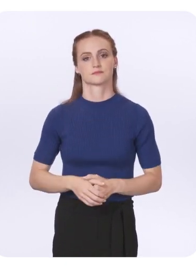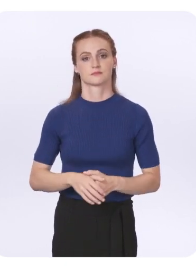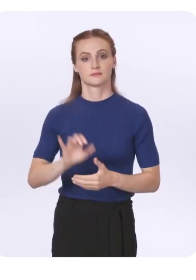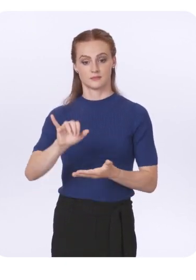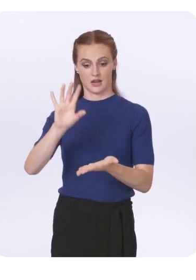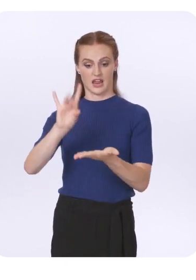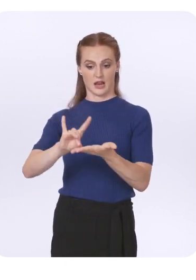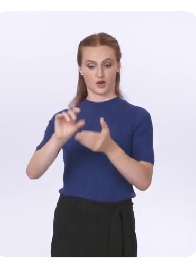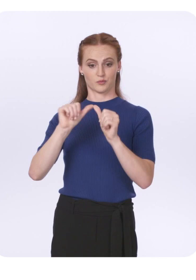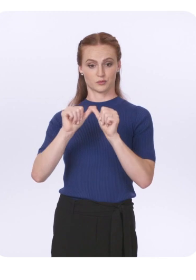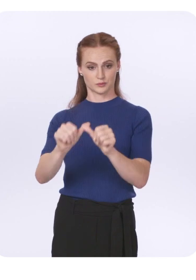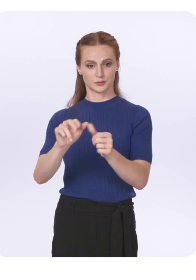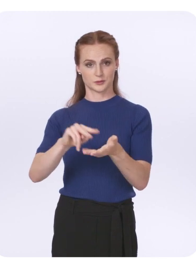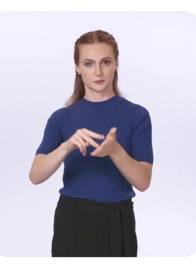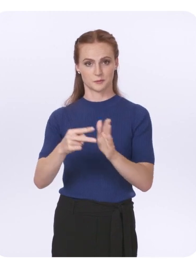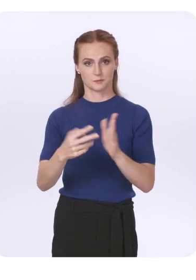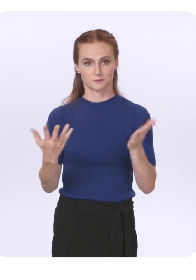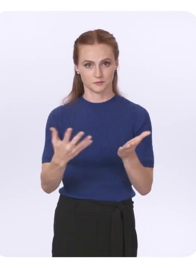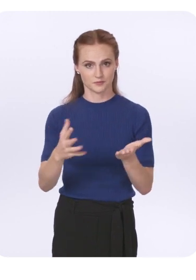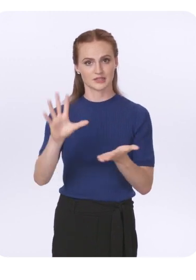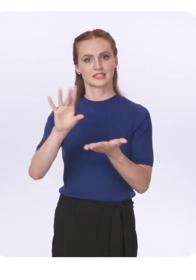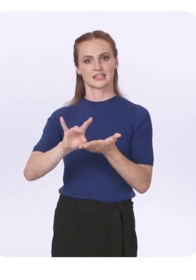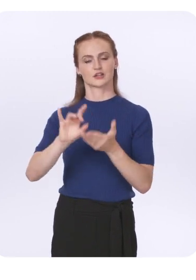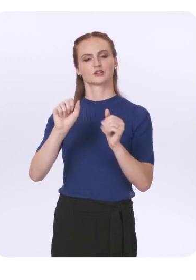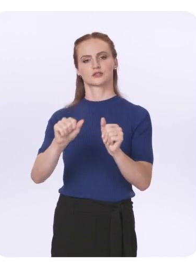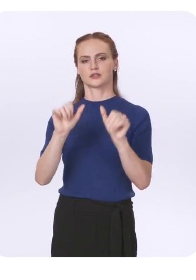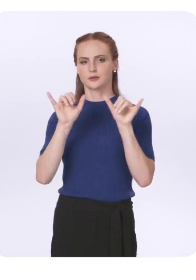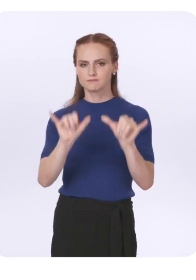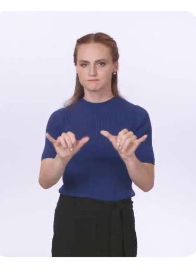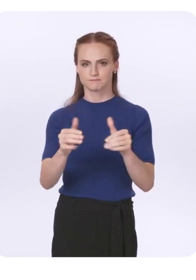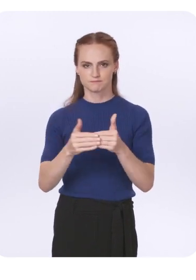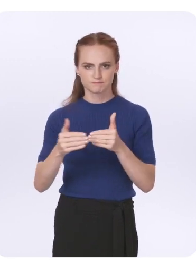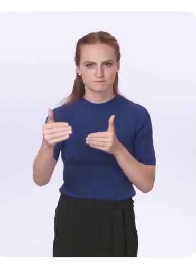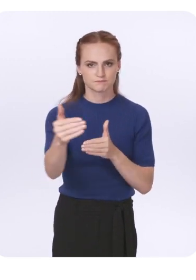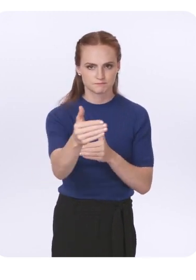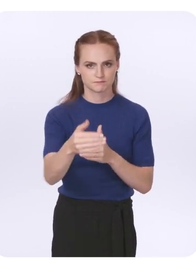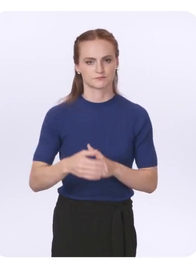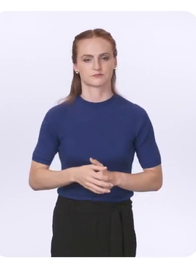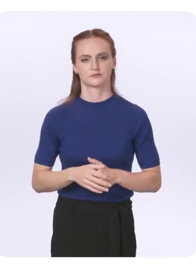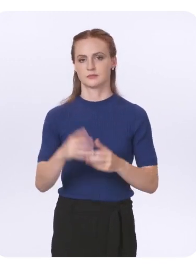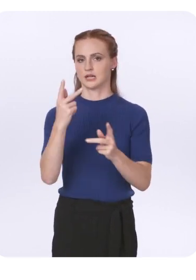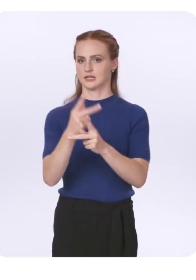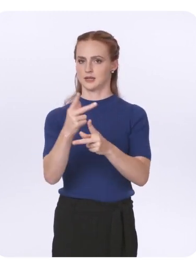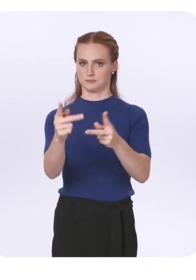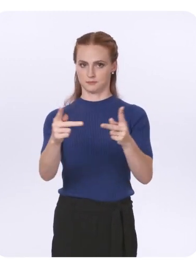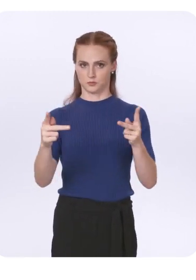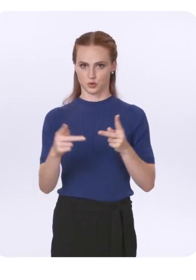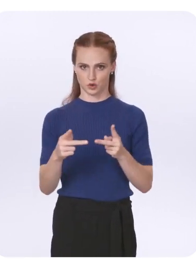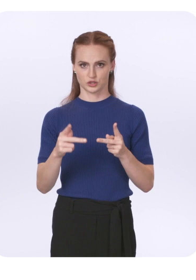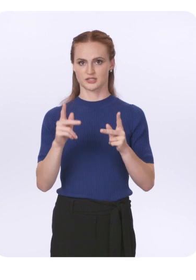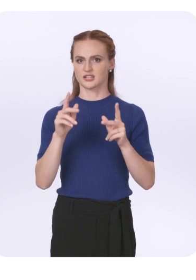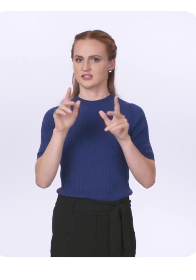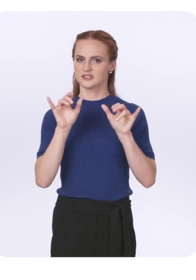Stored by origin, they are consistent across sessions, behaving the same way as they would in Meta Quest browser.